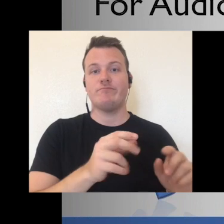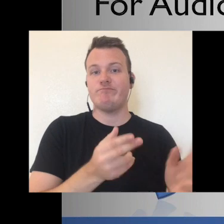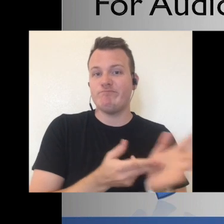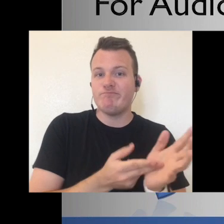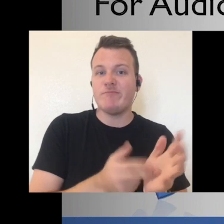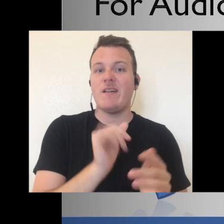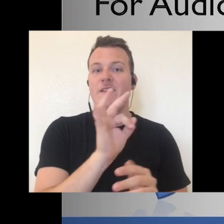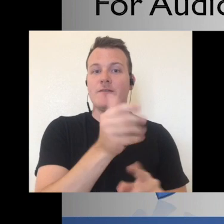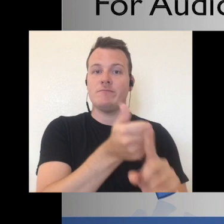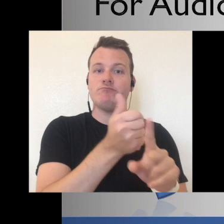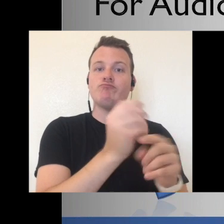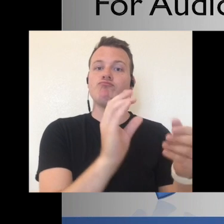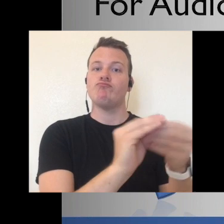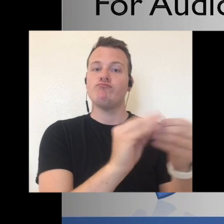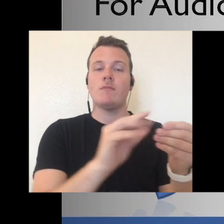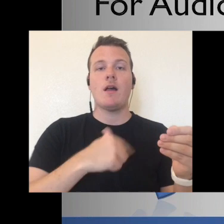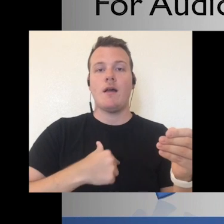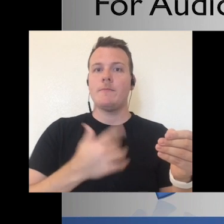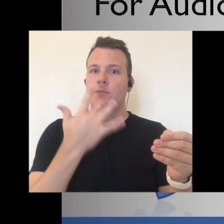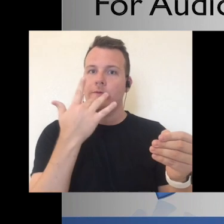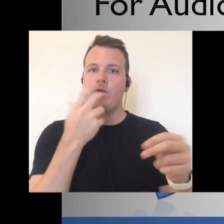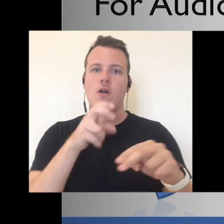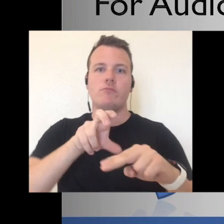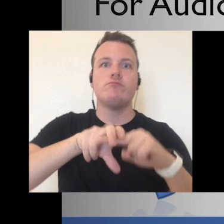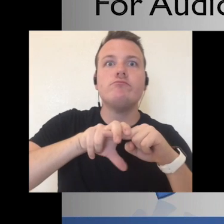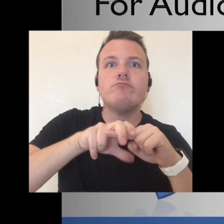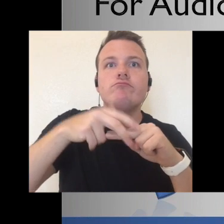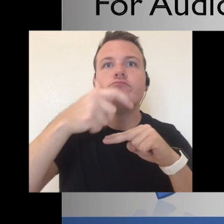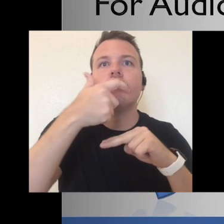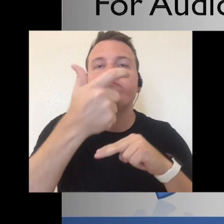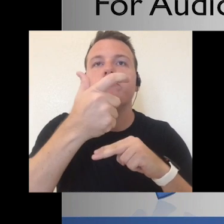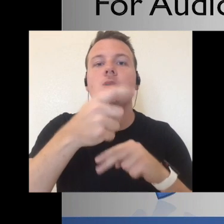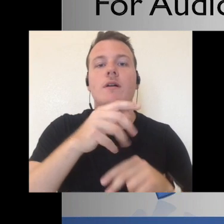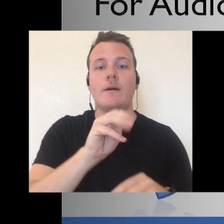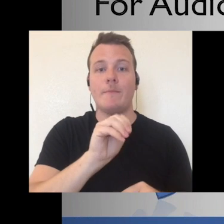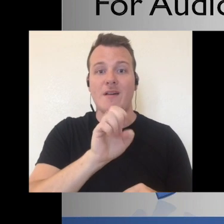the front row trying to listen to. When Amlani talks about pricing, I'm in the